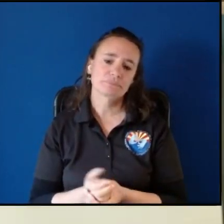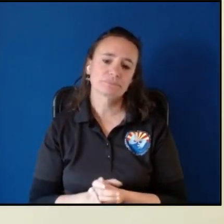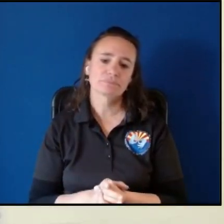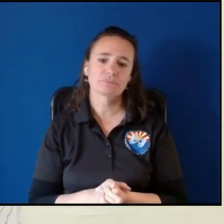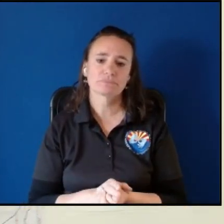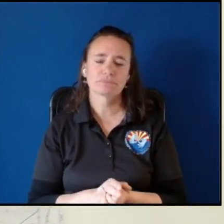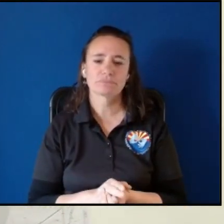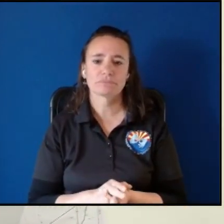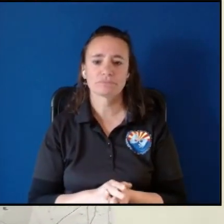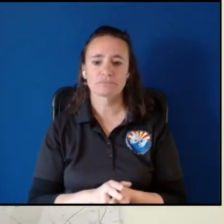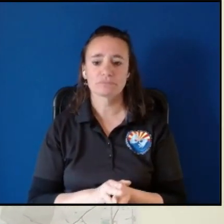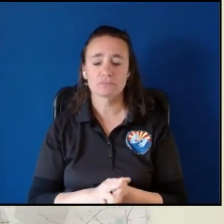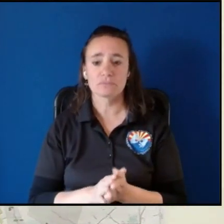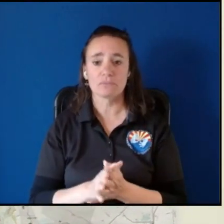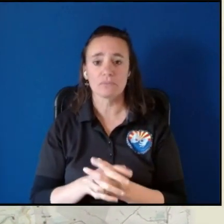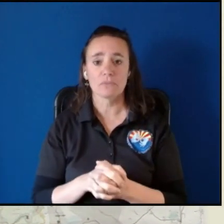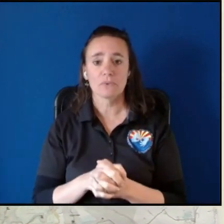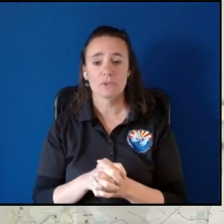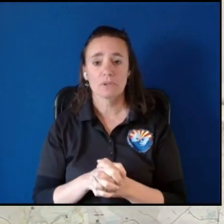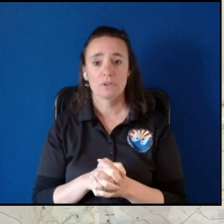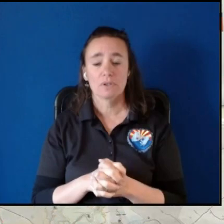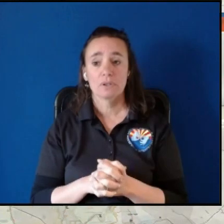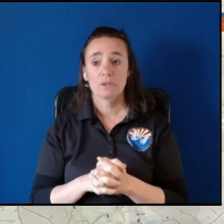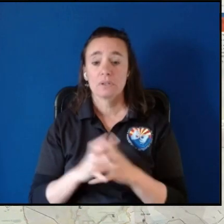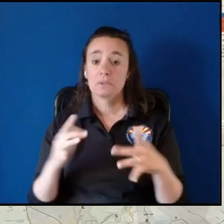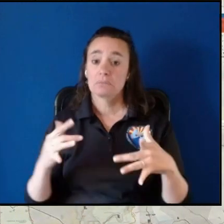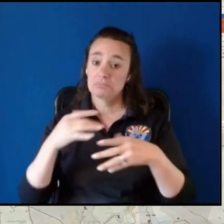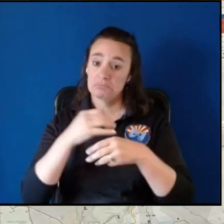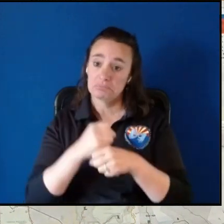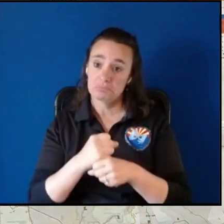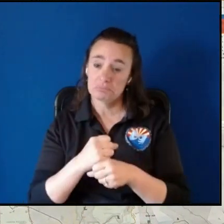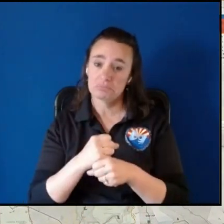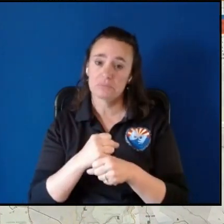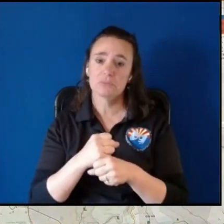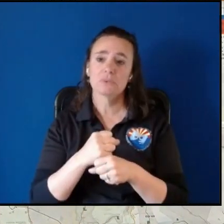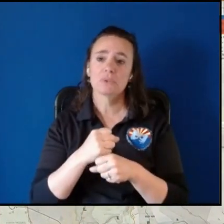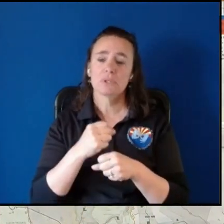what we've done, is we've gone to a brief moisture pattern right now